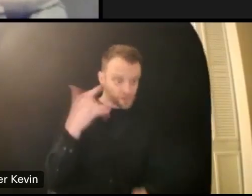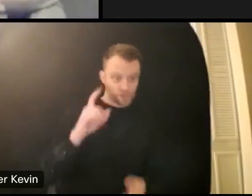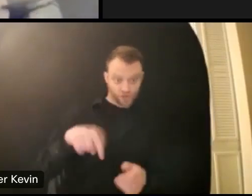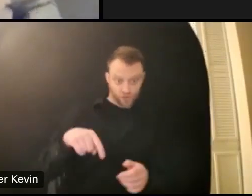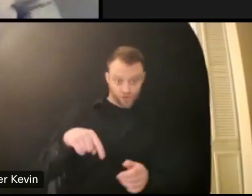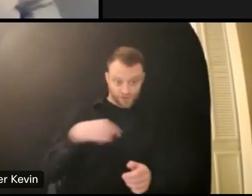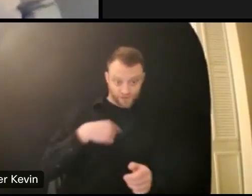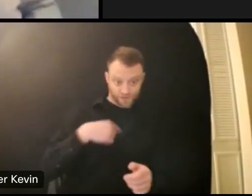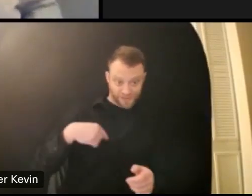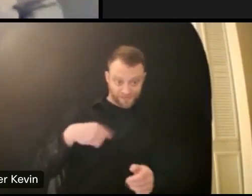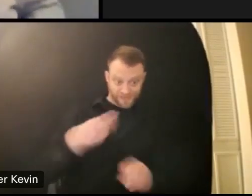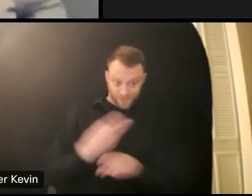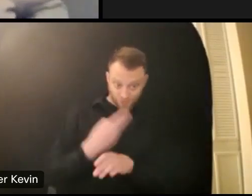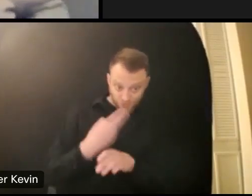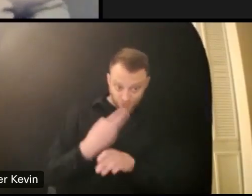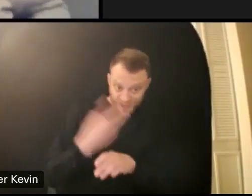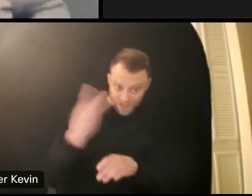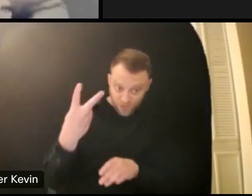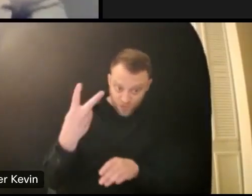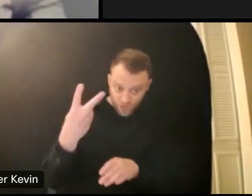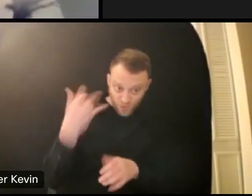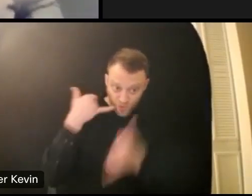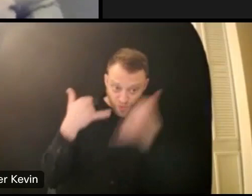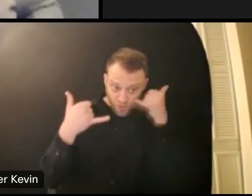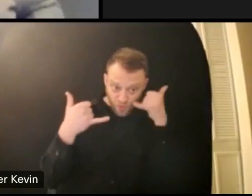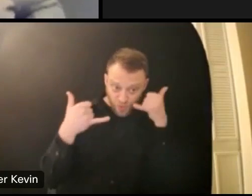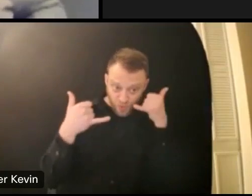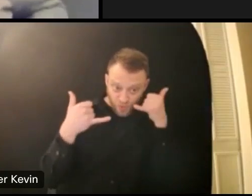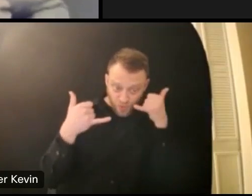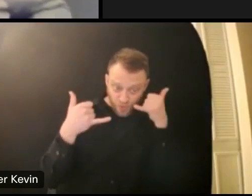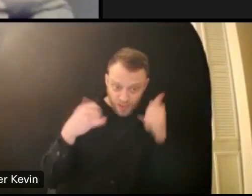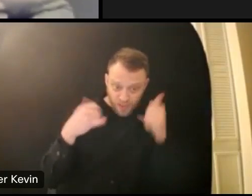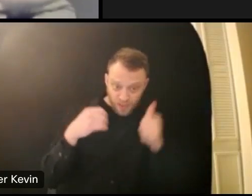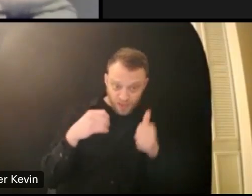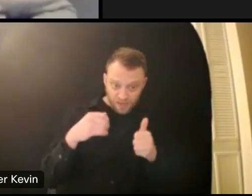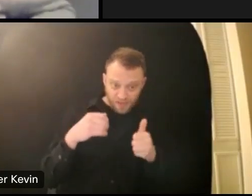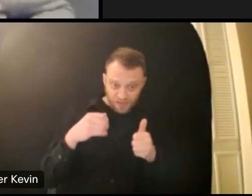what should we be concerned about in terms of transcribing the use of our own phones?